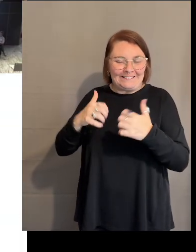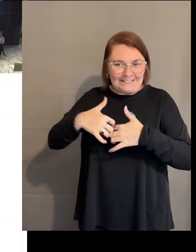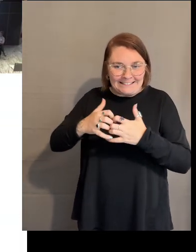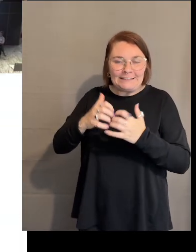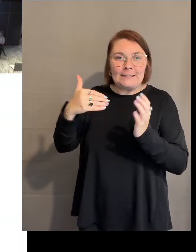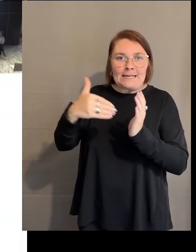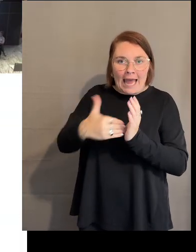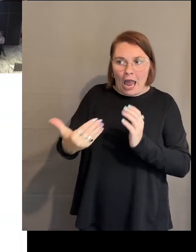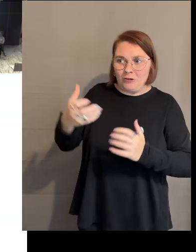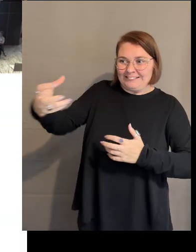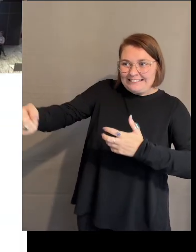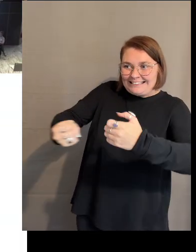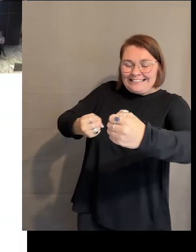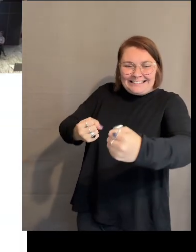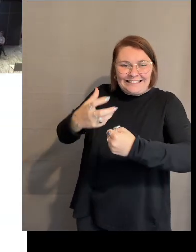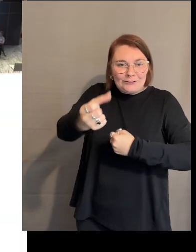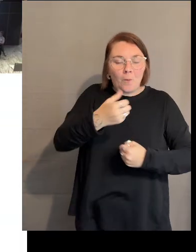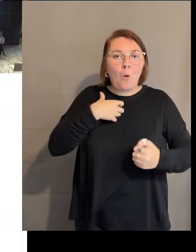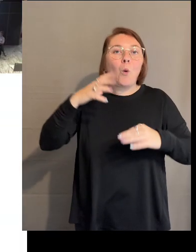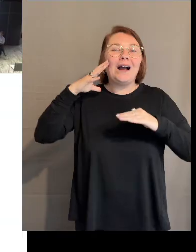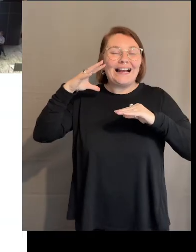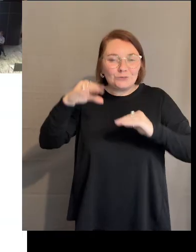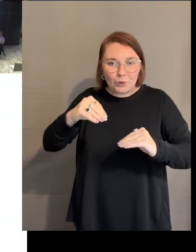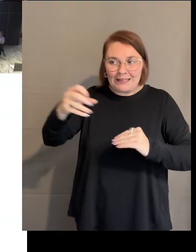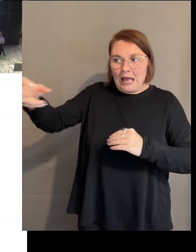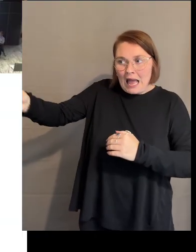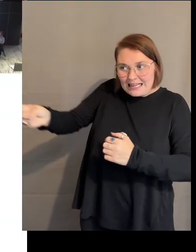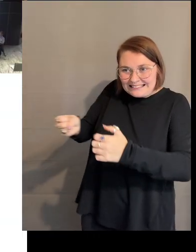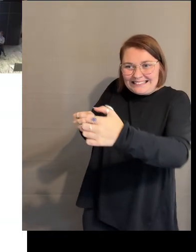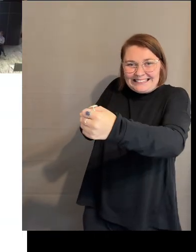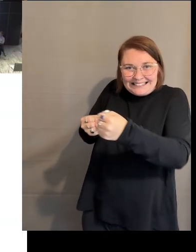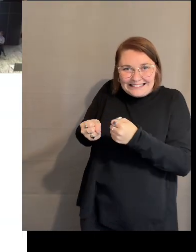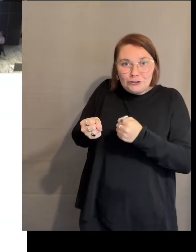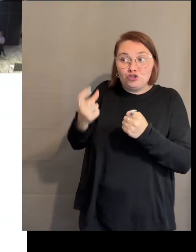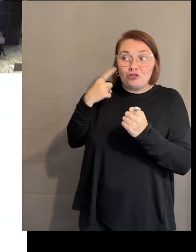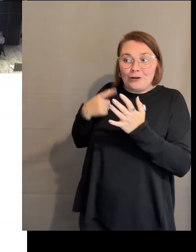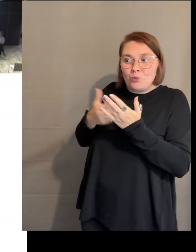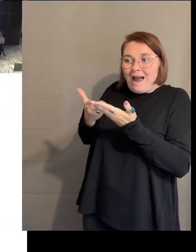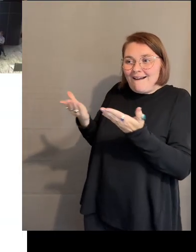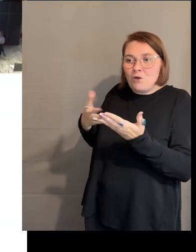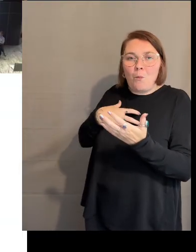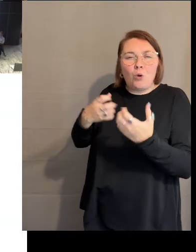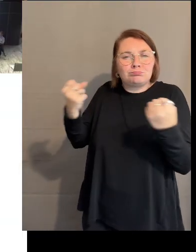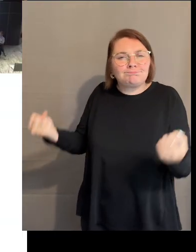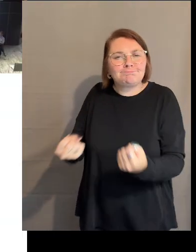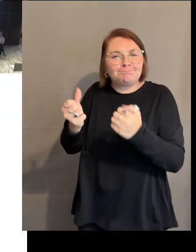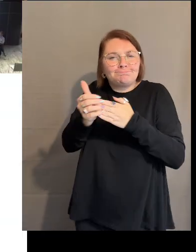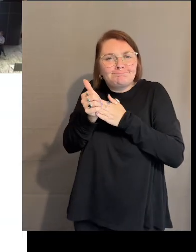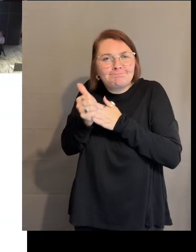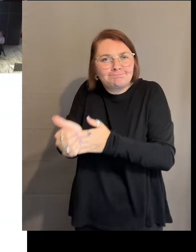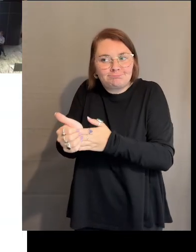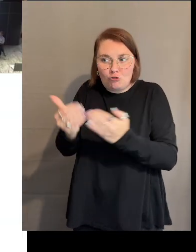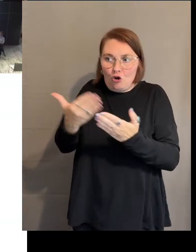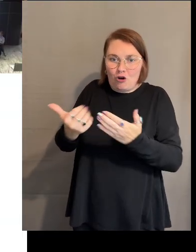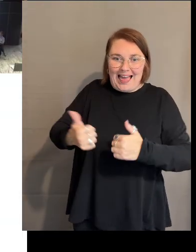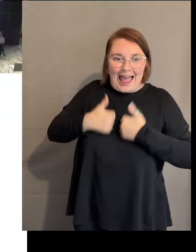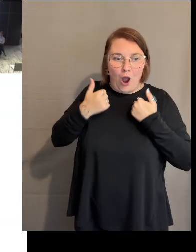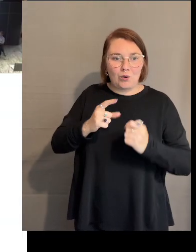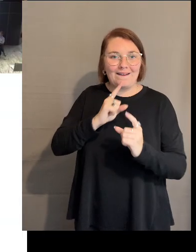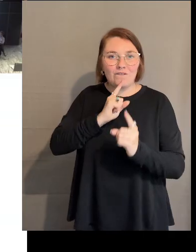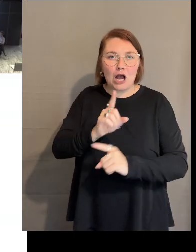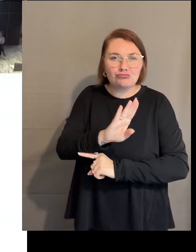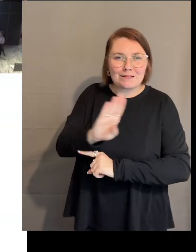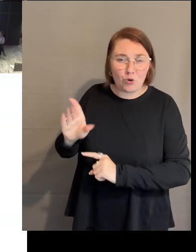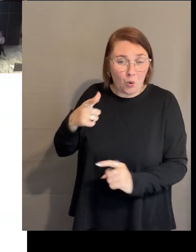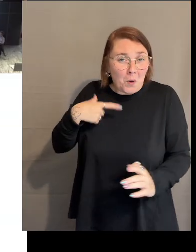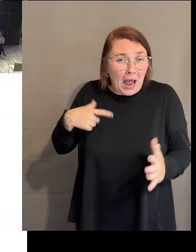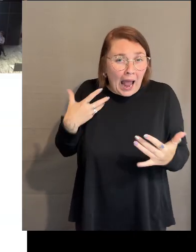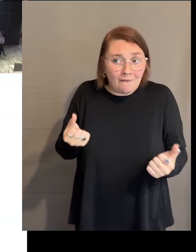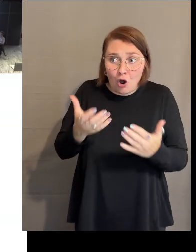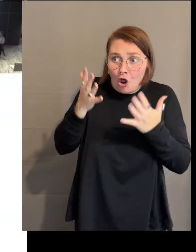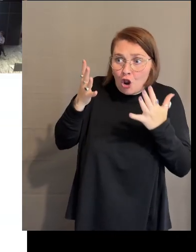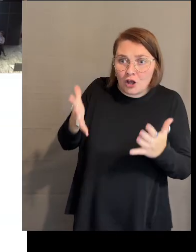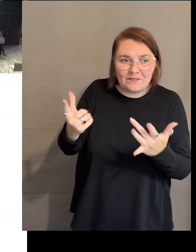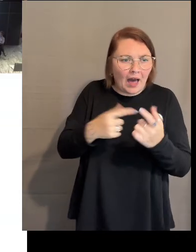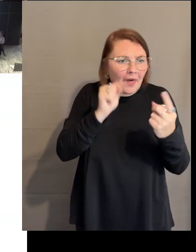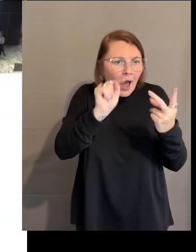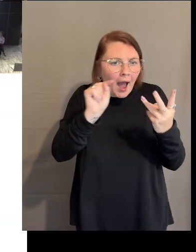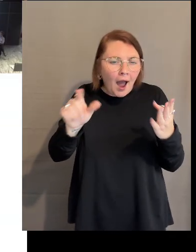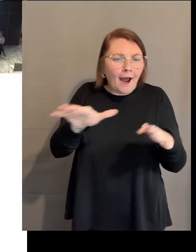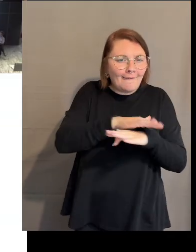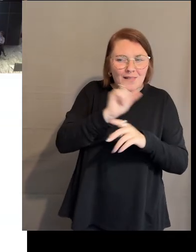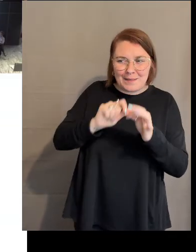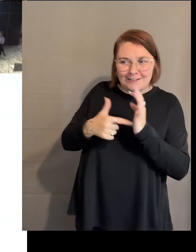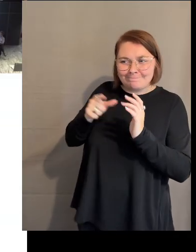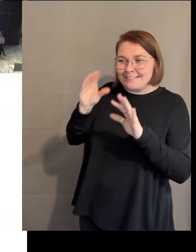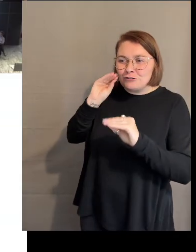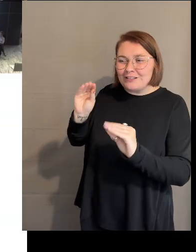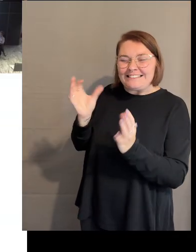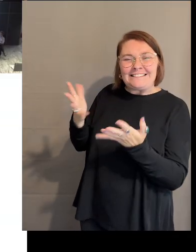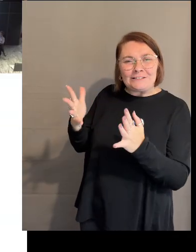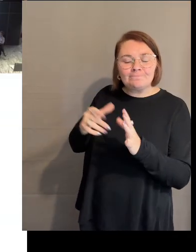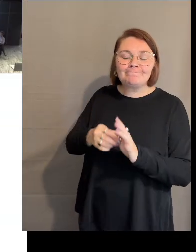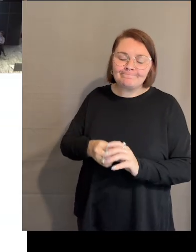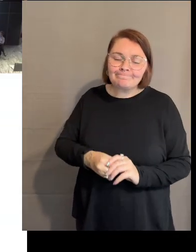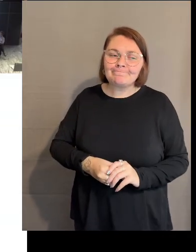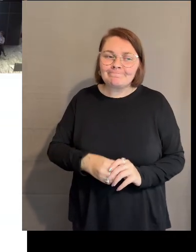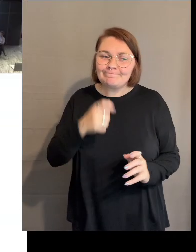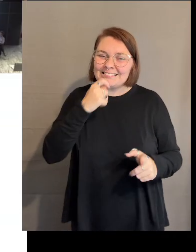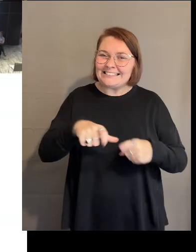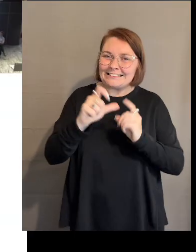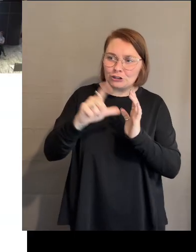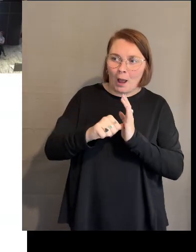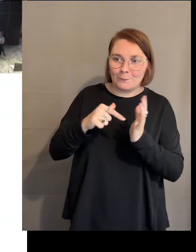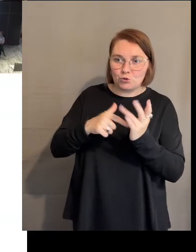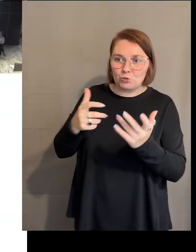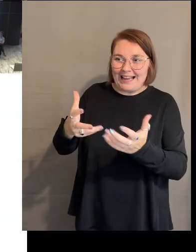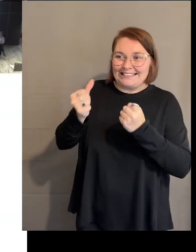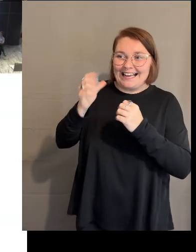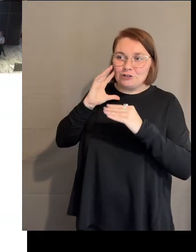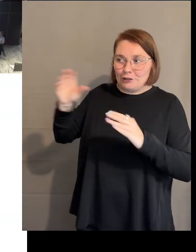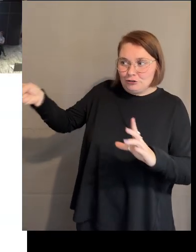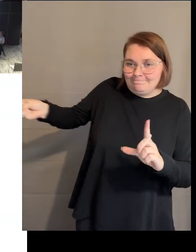educators, and really try to have some strong leaders on our advisory board, because we have a lot of the other sort of spots filled, but we're struggling a little bit to kind of get the education in there, but that's what we're doing.